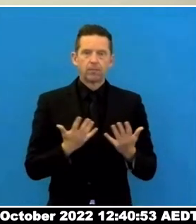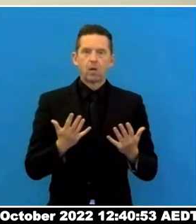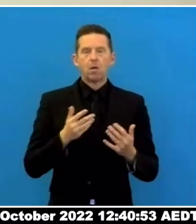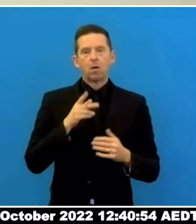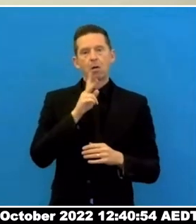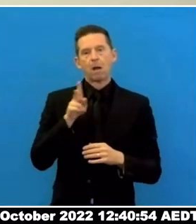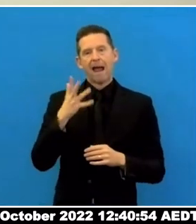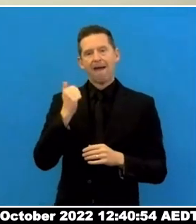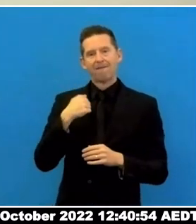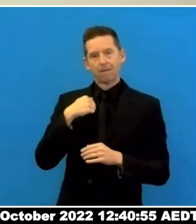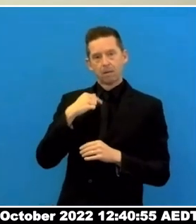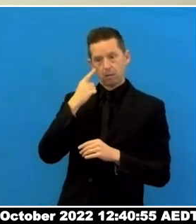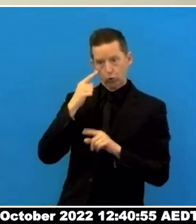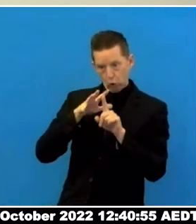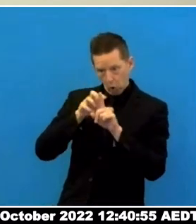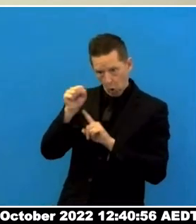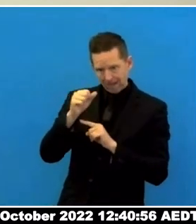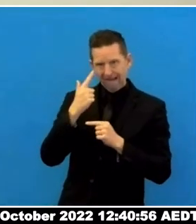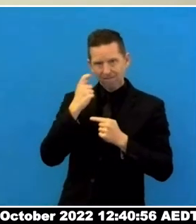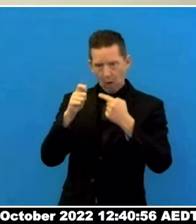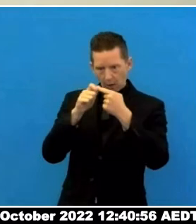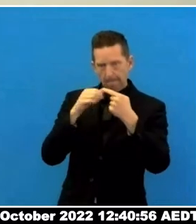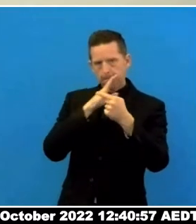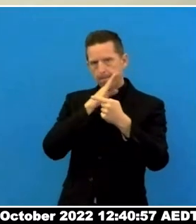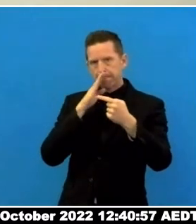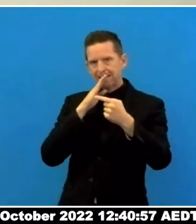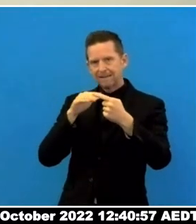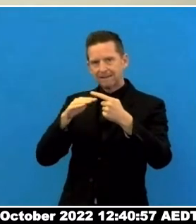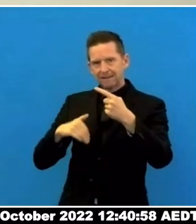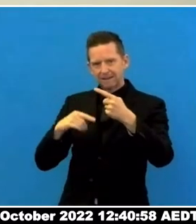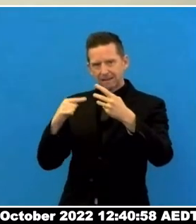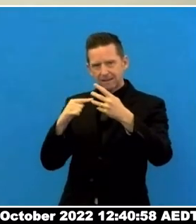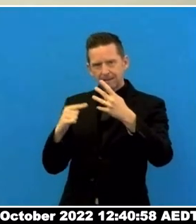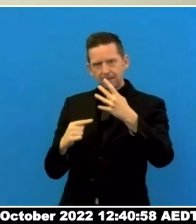diagnosis and so on can be missed. So, even where and this is where that intersectional lens